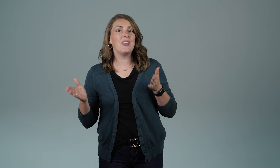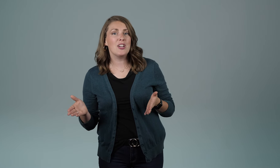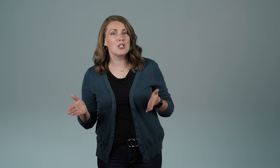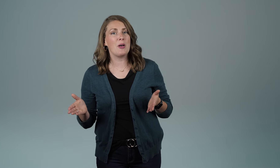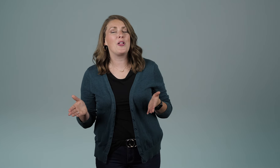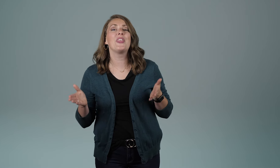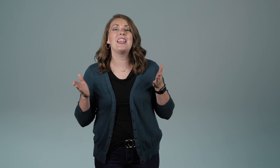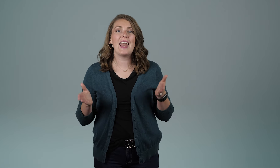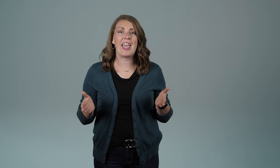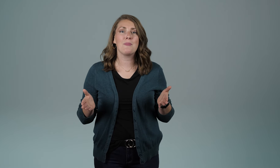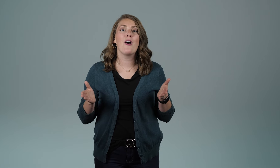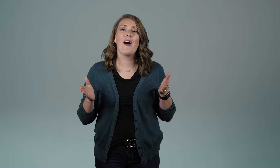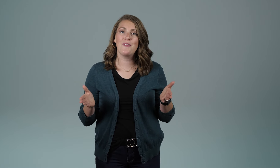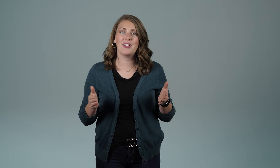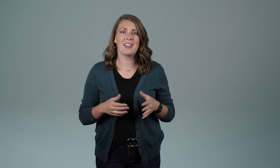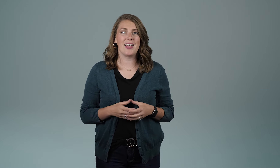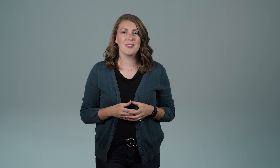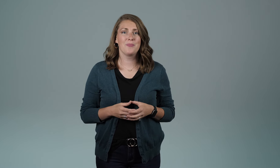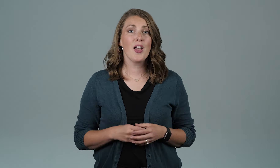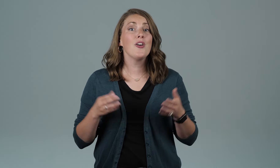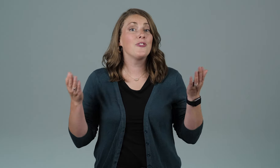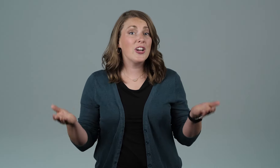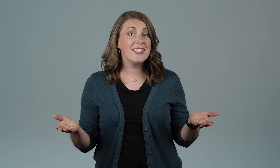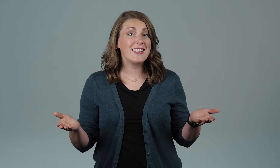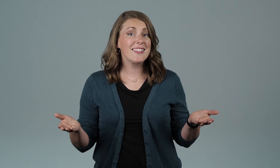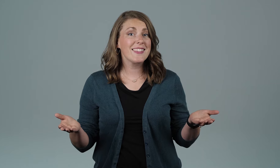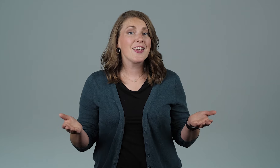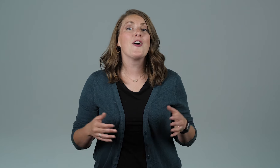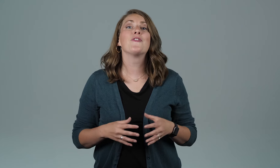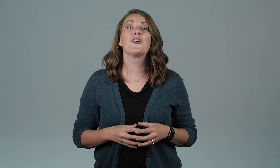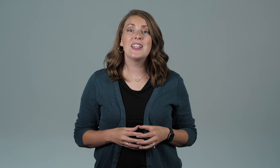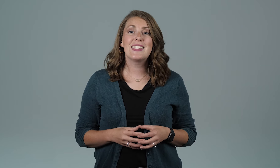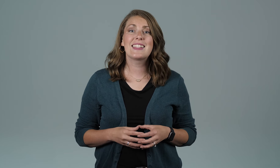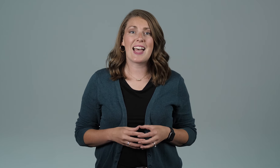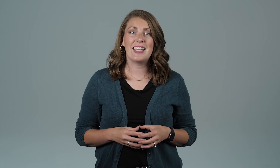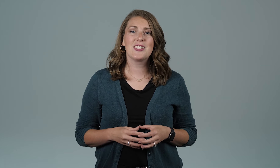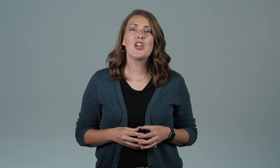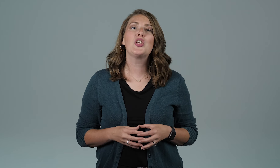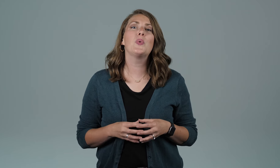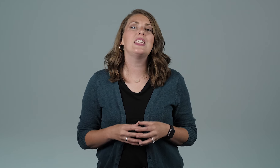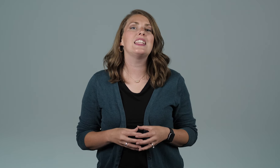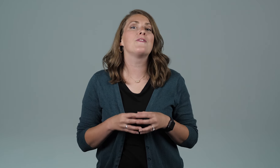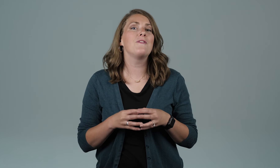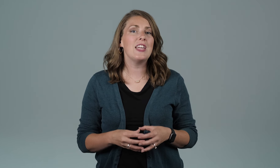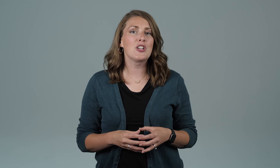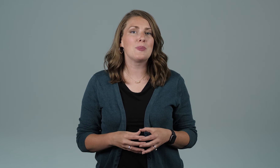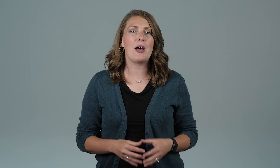fingerspell the name of the class. For instance, forensic science. You would need to fingerspell